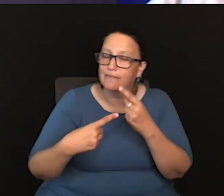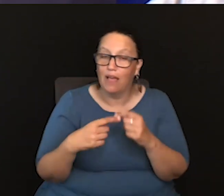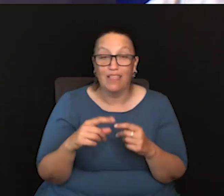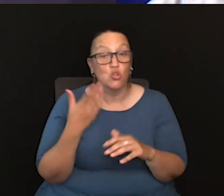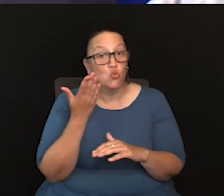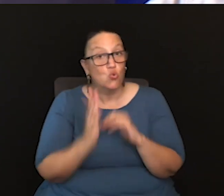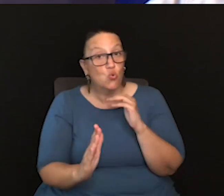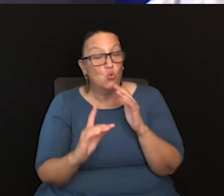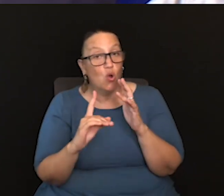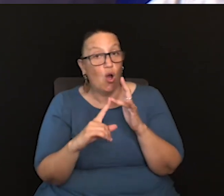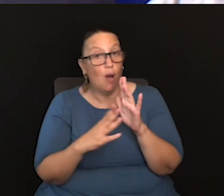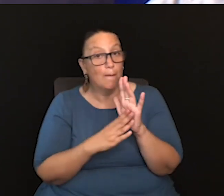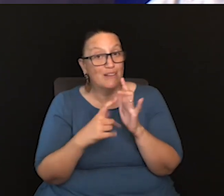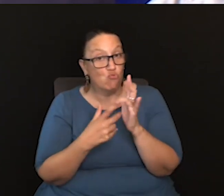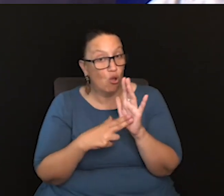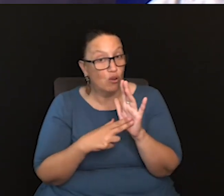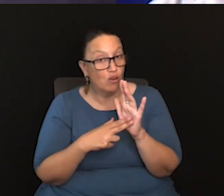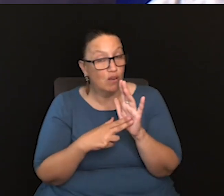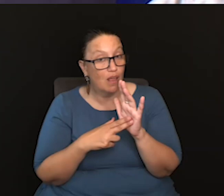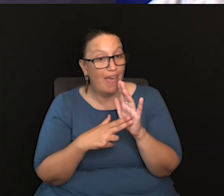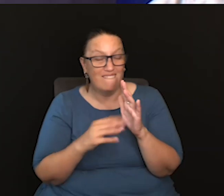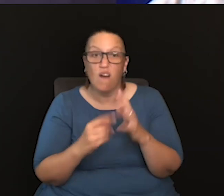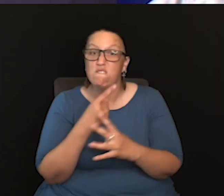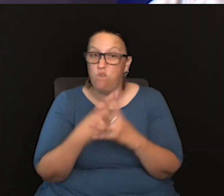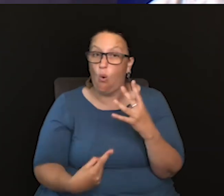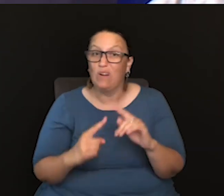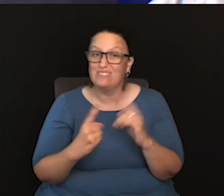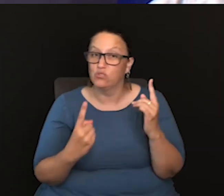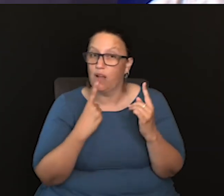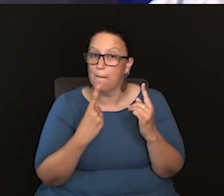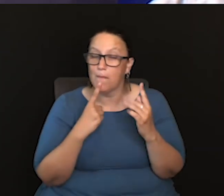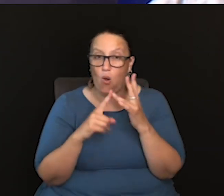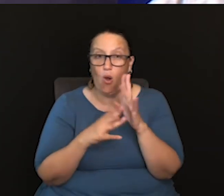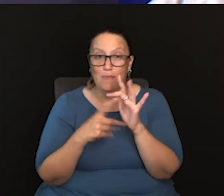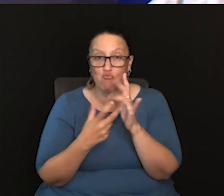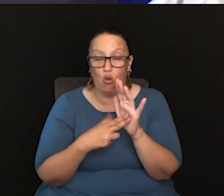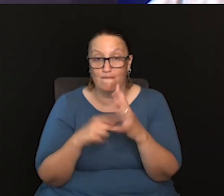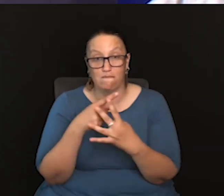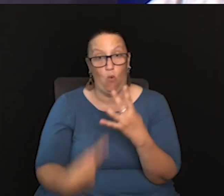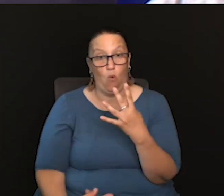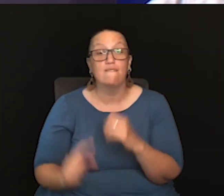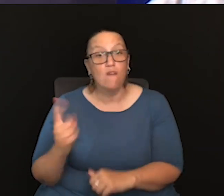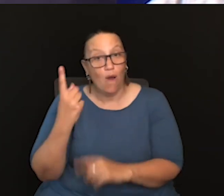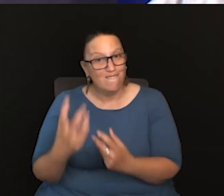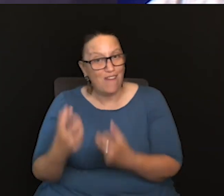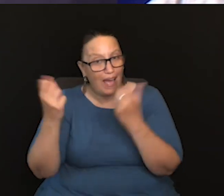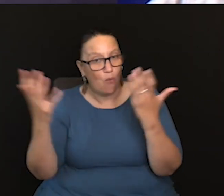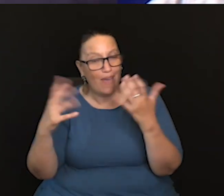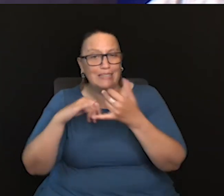the BA.2 is one of four currently known subvariants of the Omicron virus. It was first identified in Southern Africa